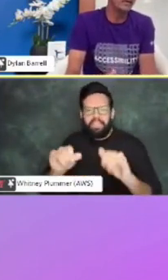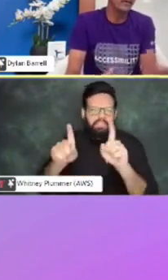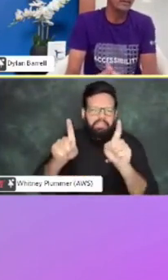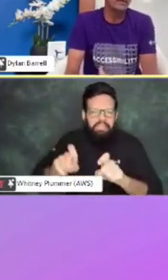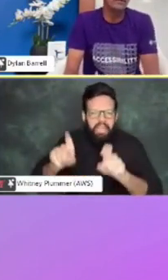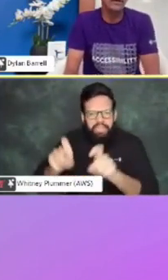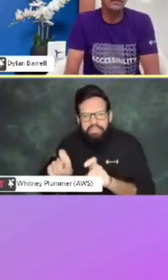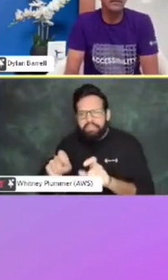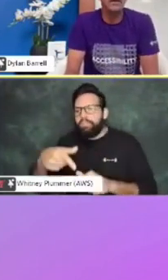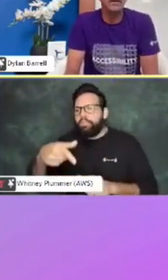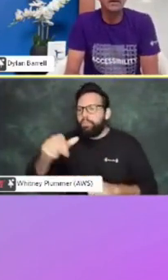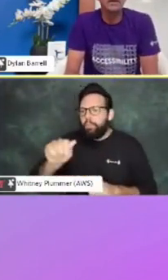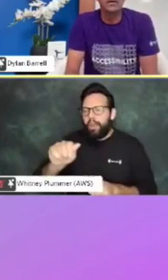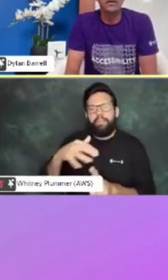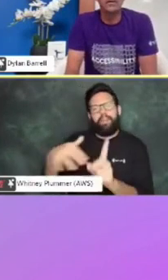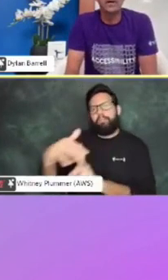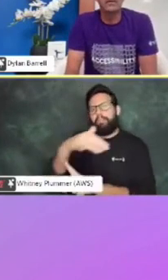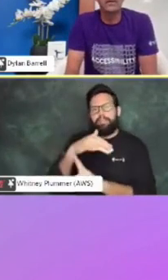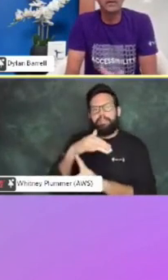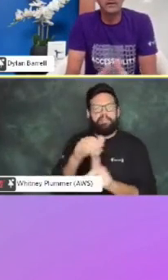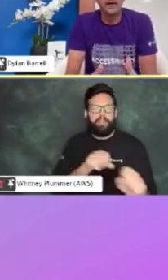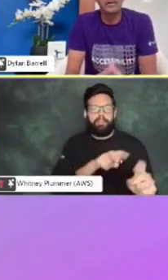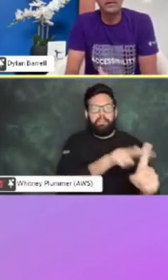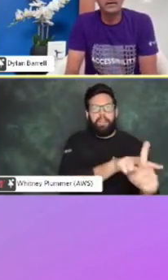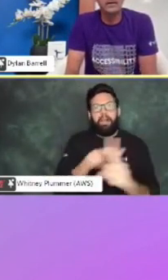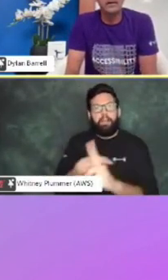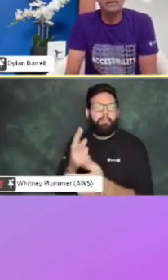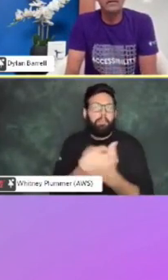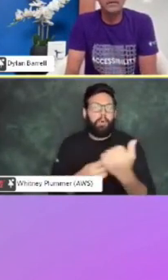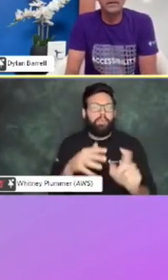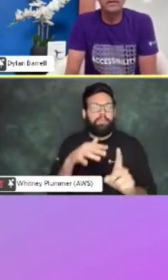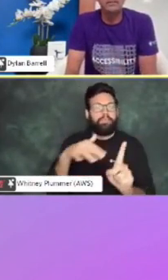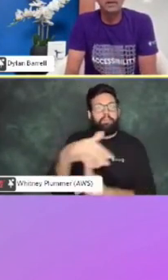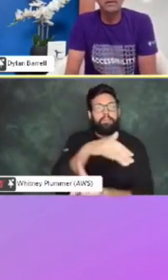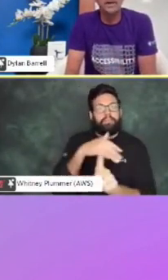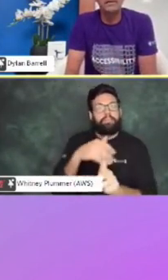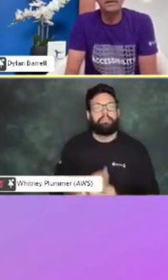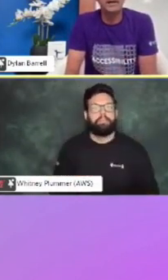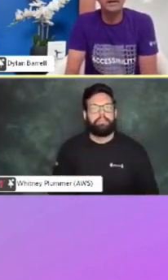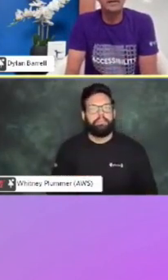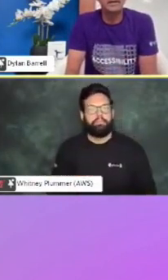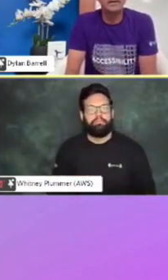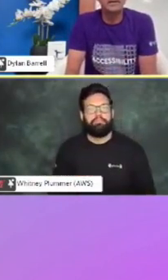and your development environments. So there were actually close to 60 million pages analyzed last year